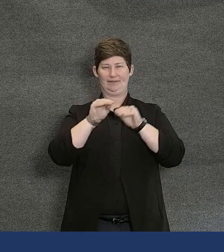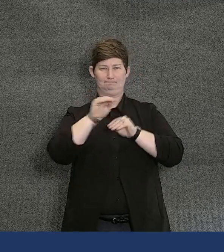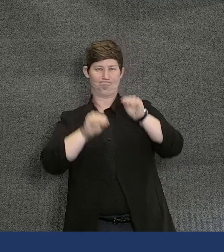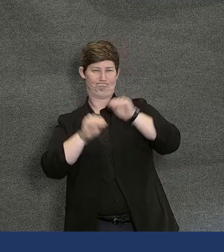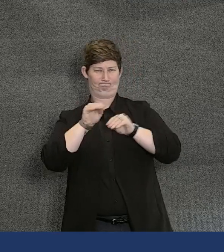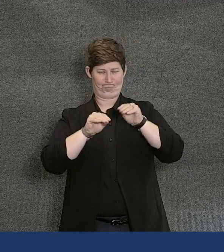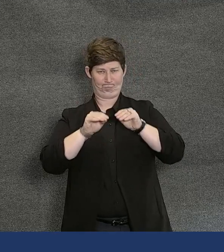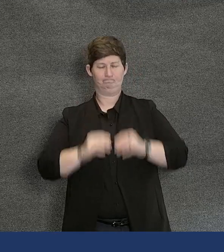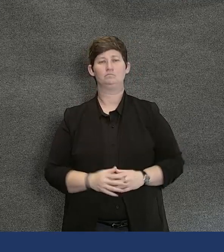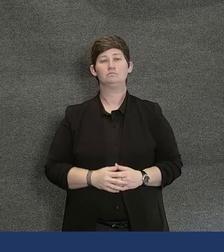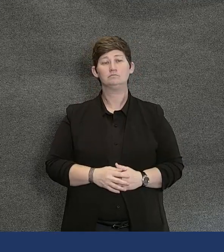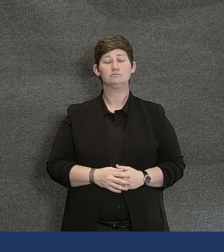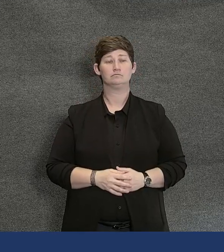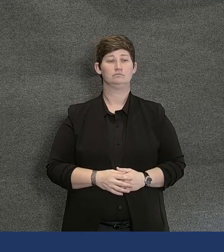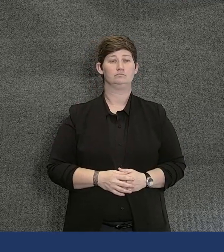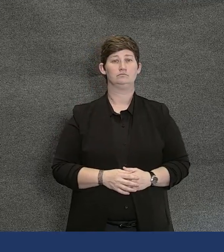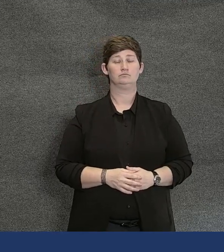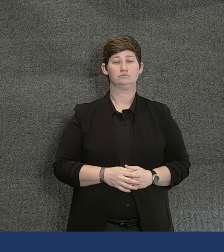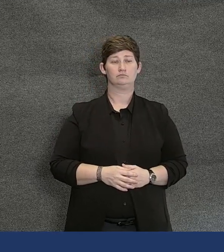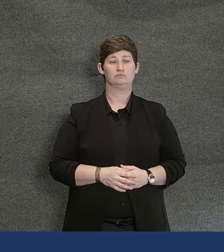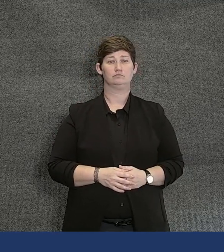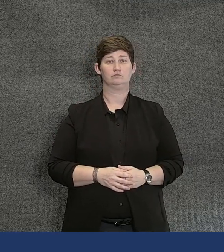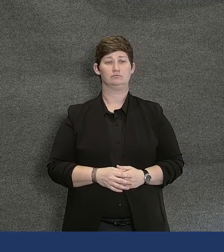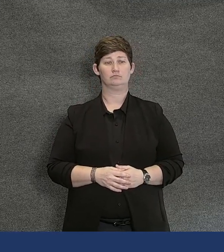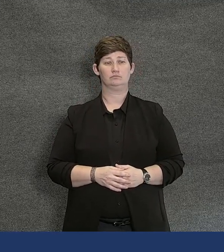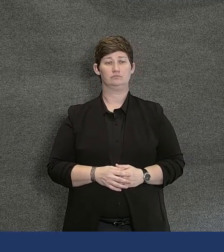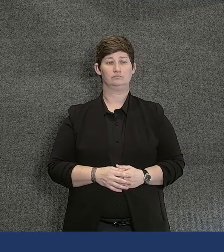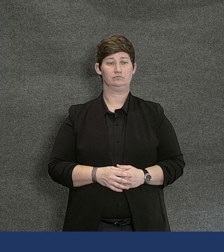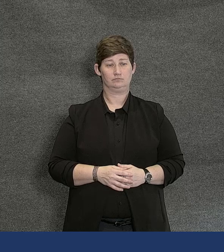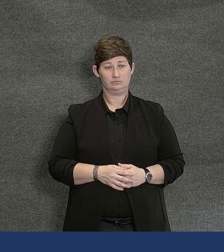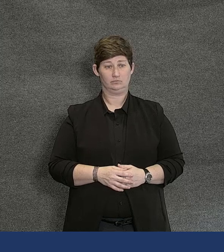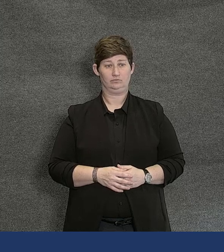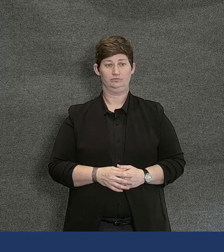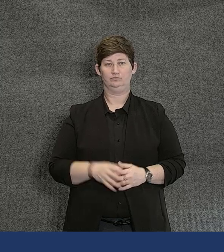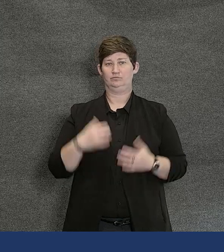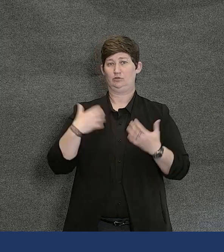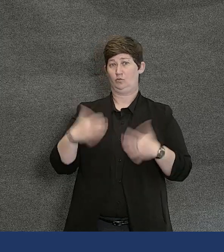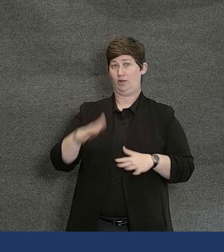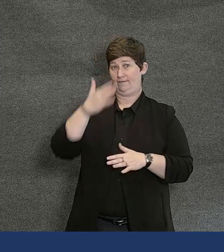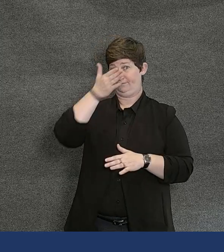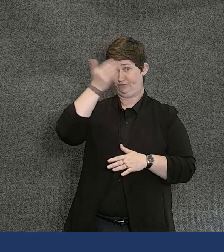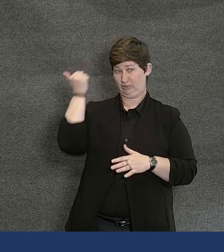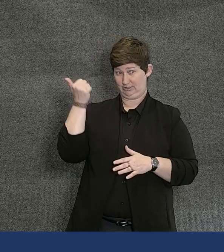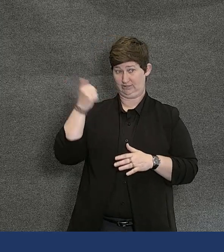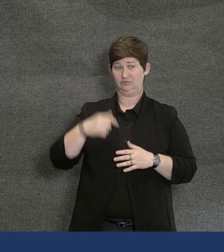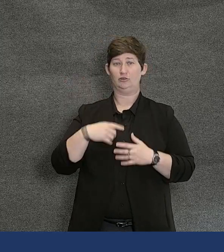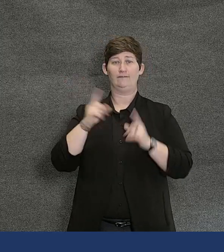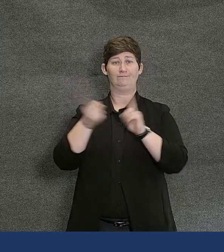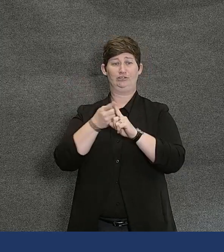So I'm going to first-- so I don't forget this part though, I want to thank, we have some state representatives